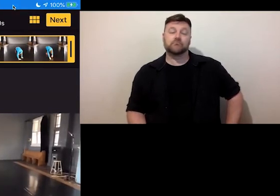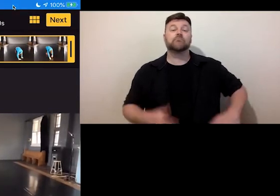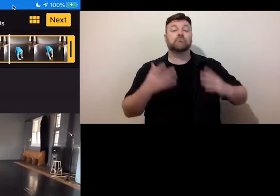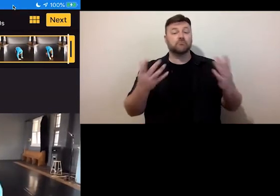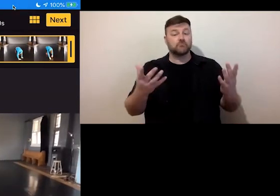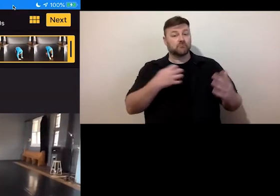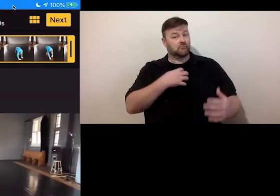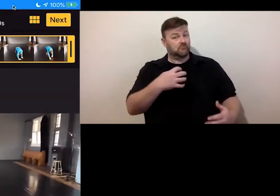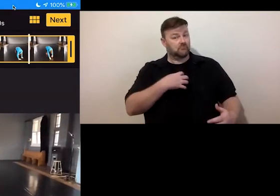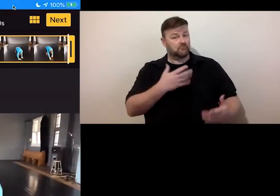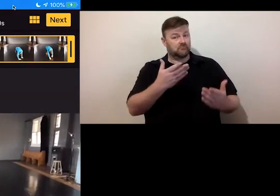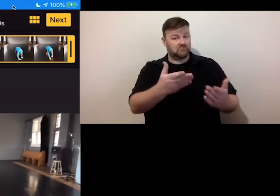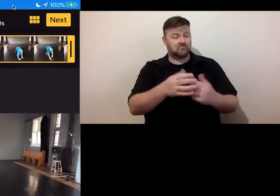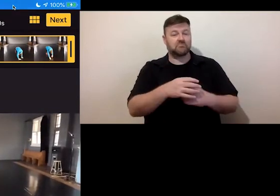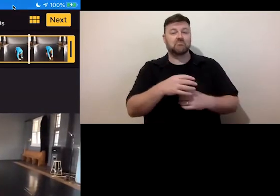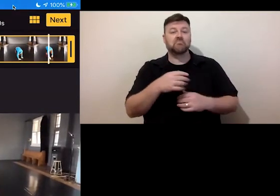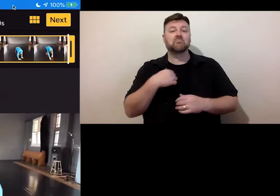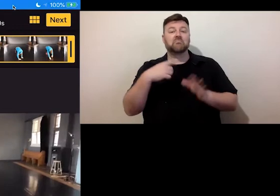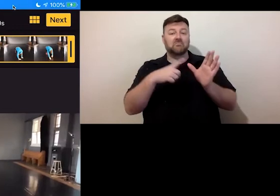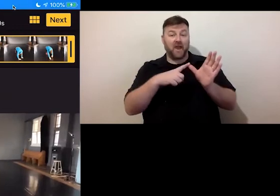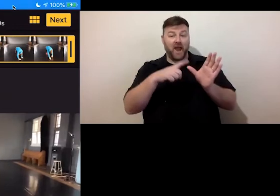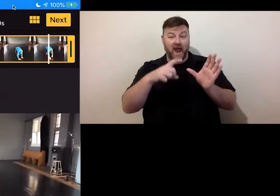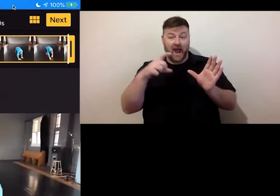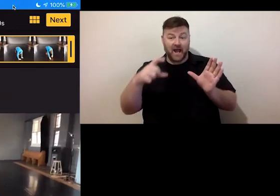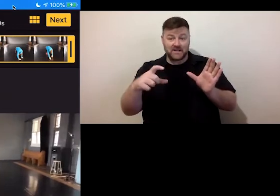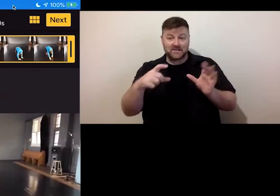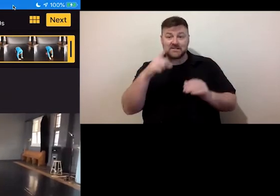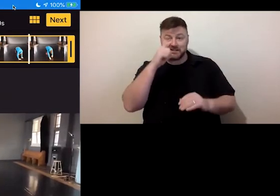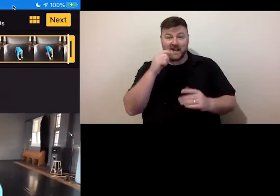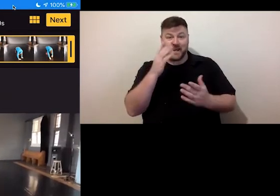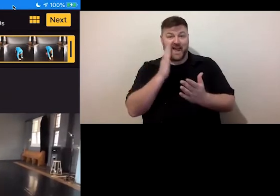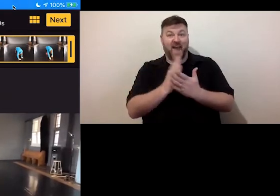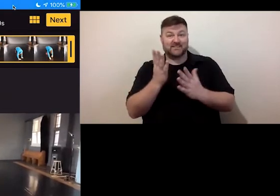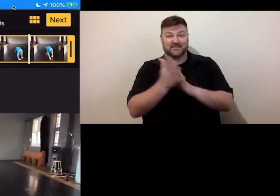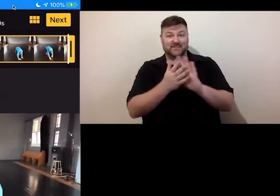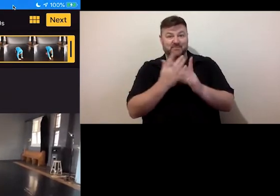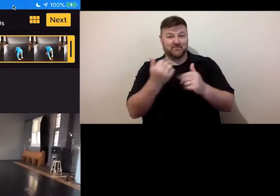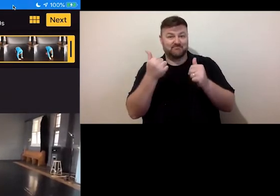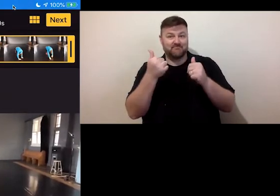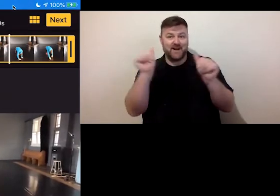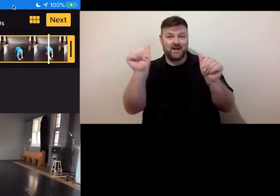OK, so, accidents can often be actual genius...! I had intended to record